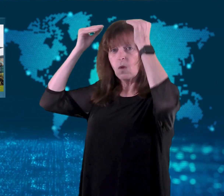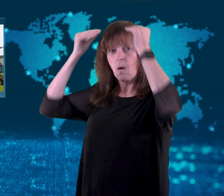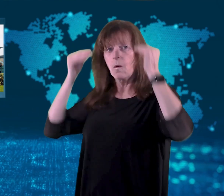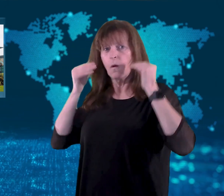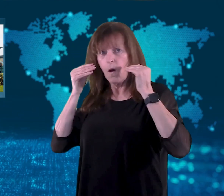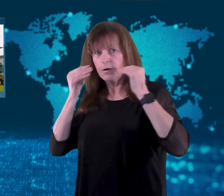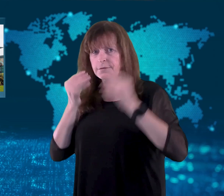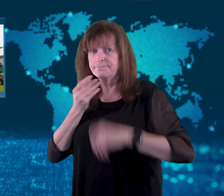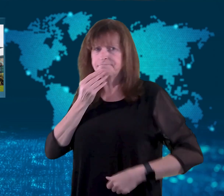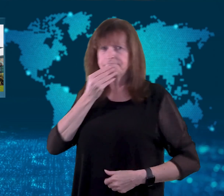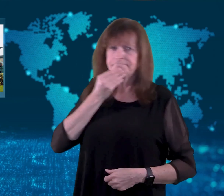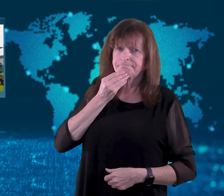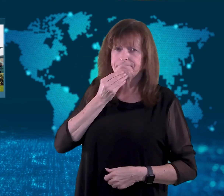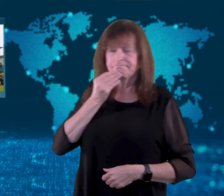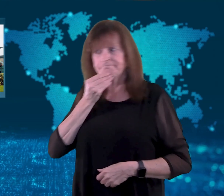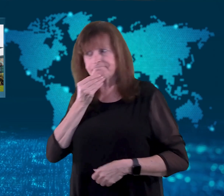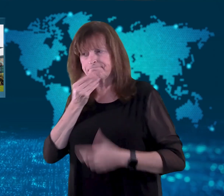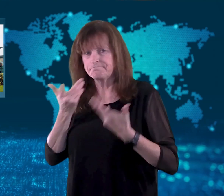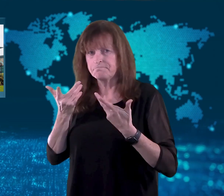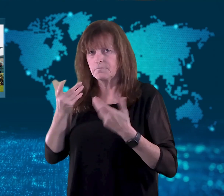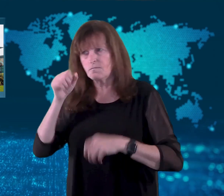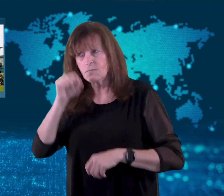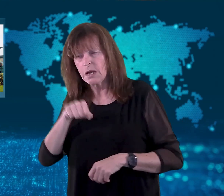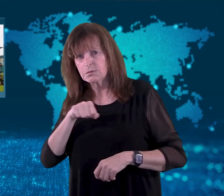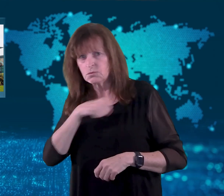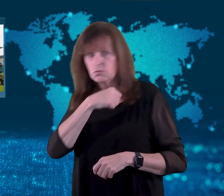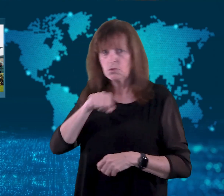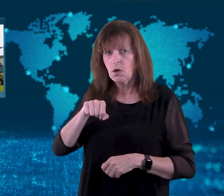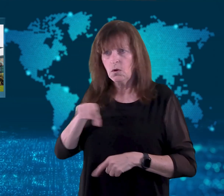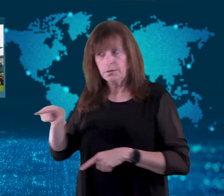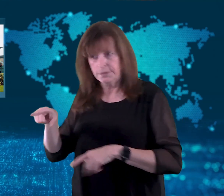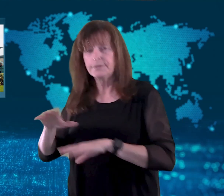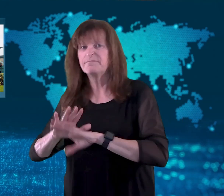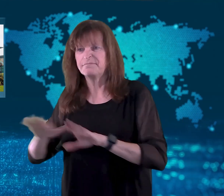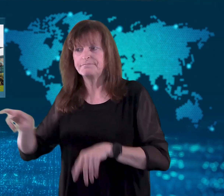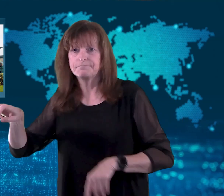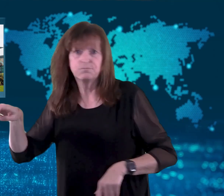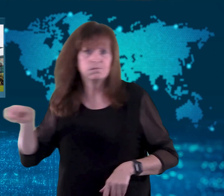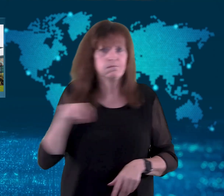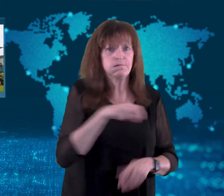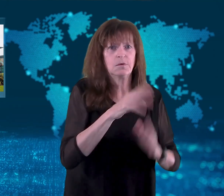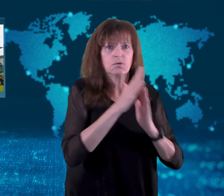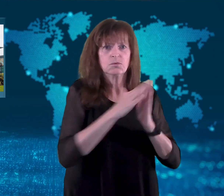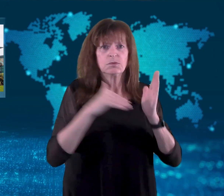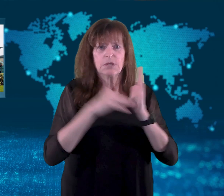the extradition and a high court will decide whether